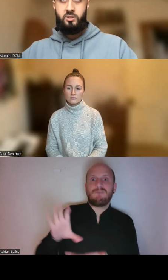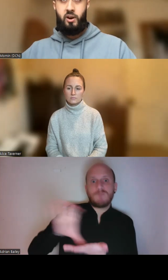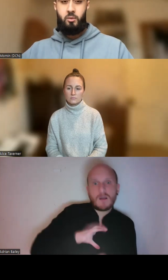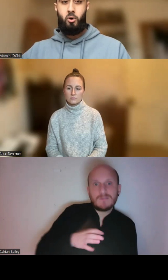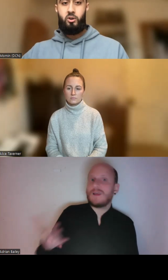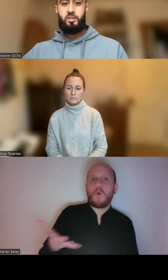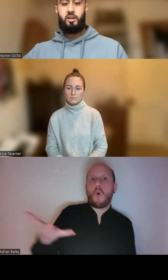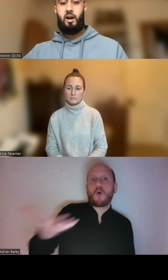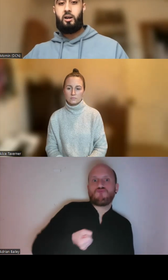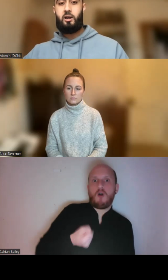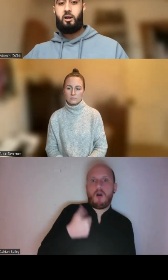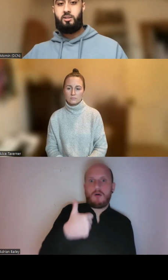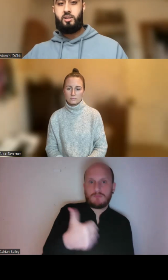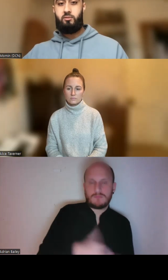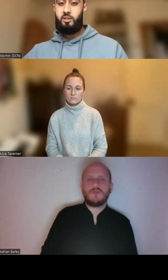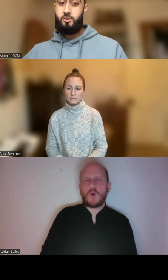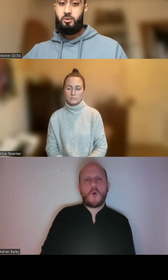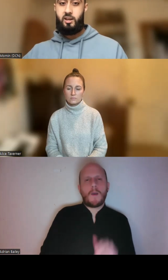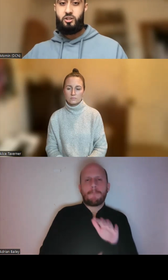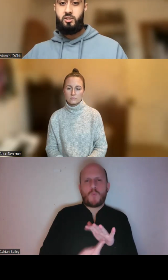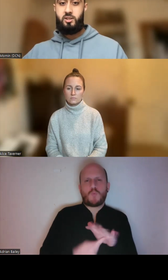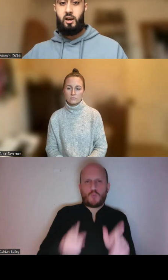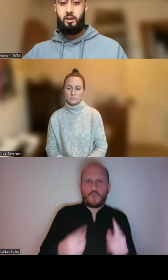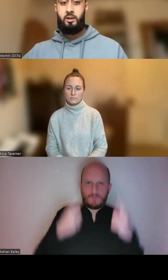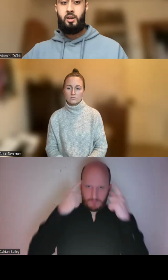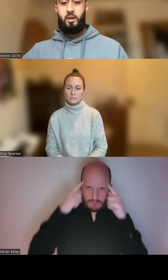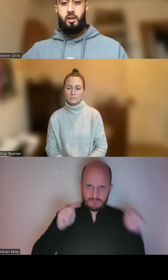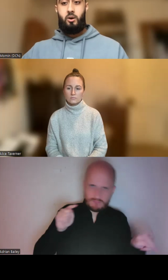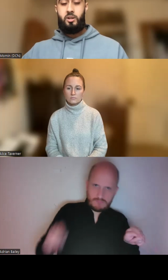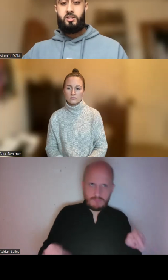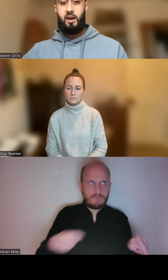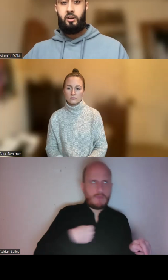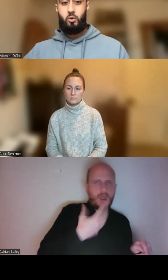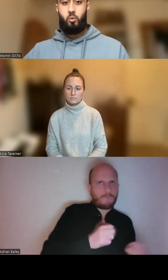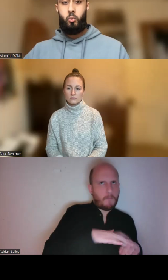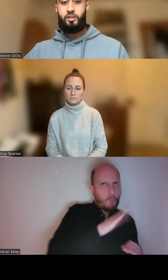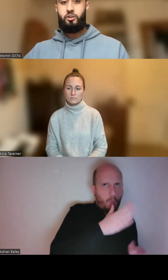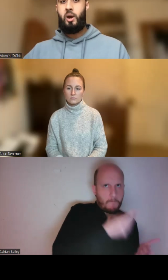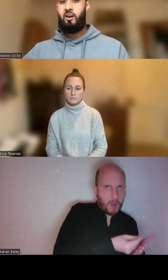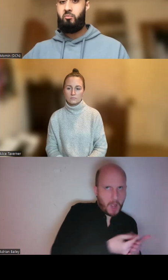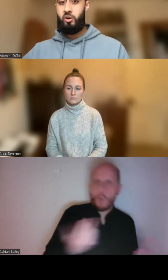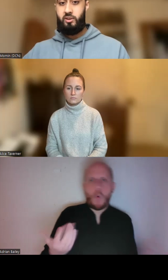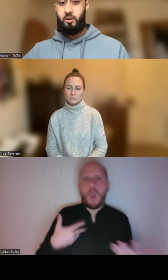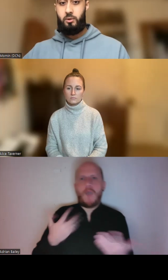It's very important to categorize yourself in these two sections and understand which you have more available.